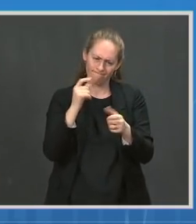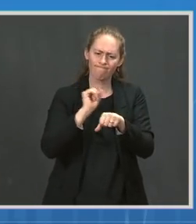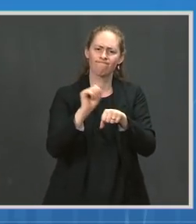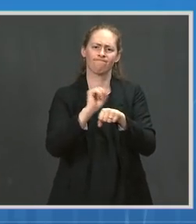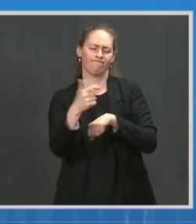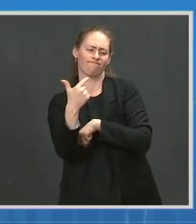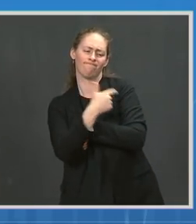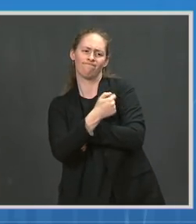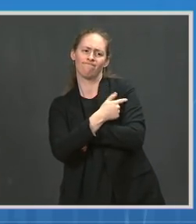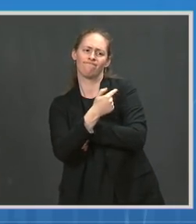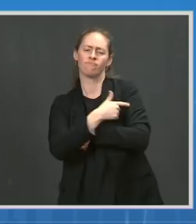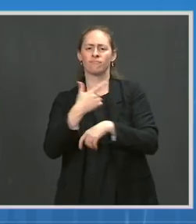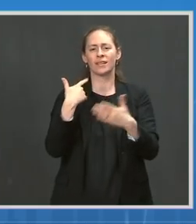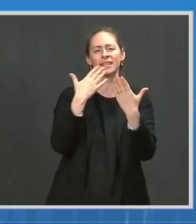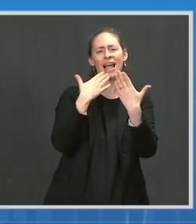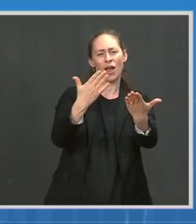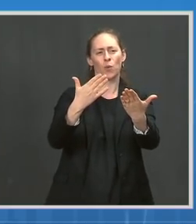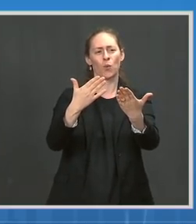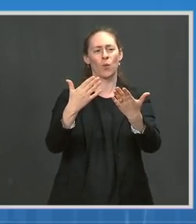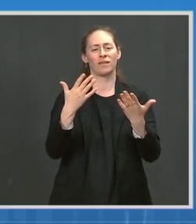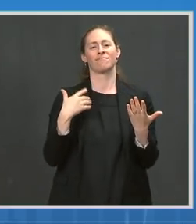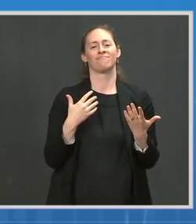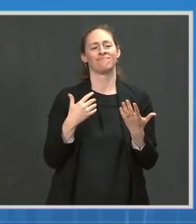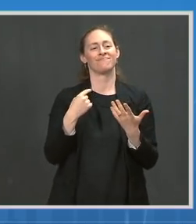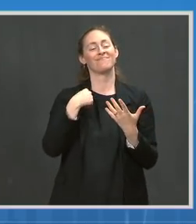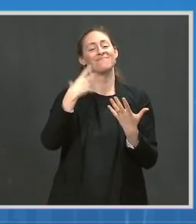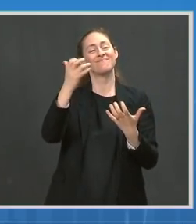thanks to all of them, it has never been easier to get a shot.